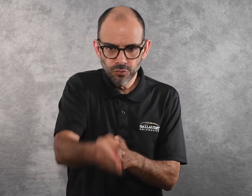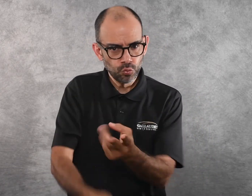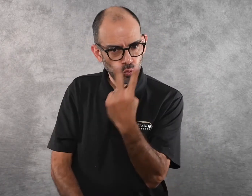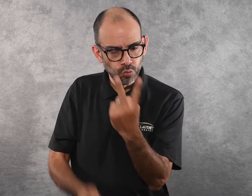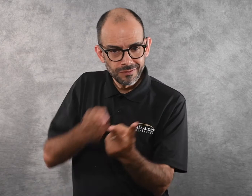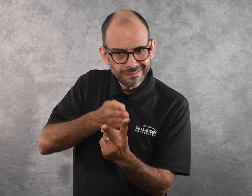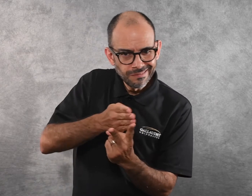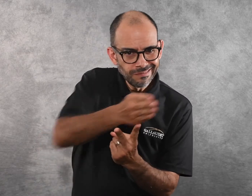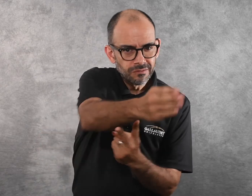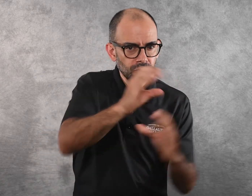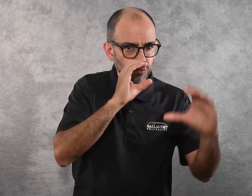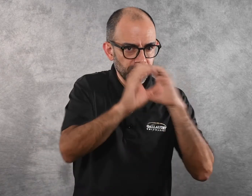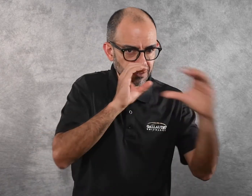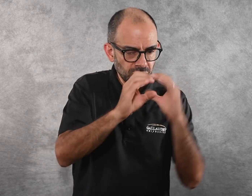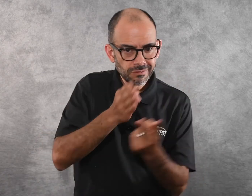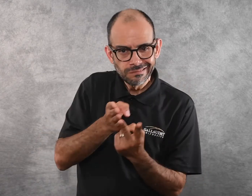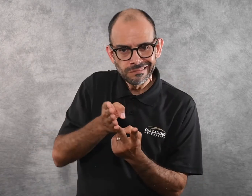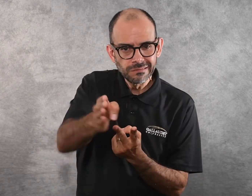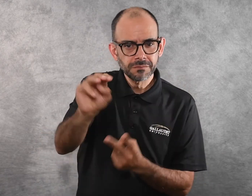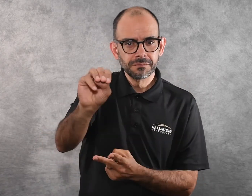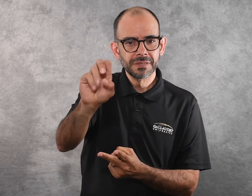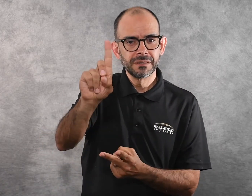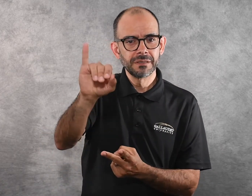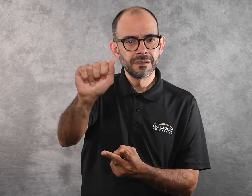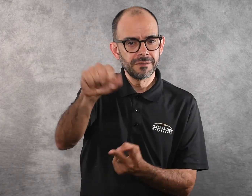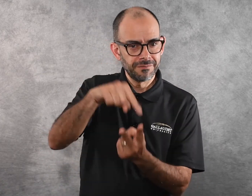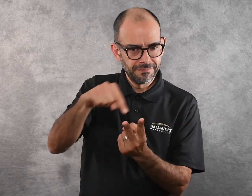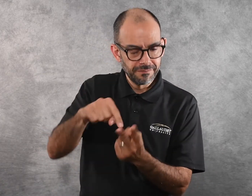communication and media